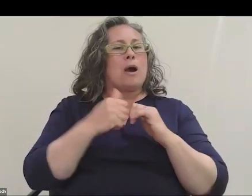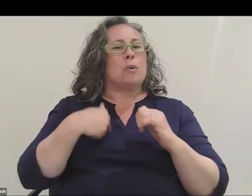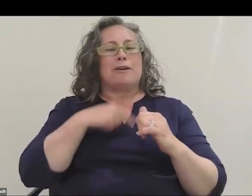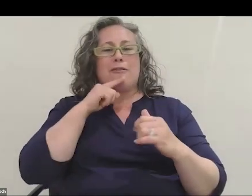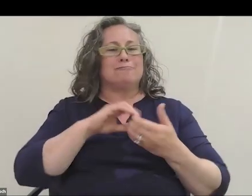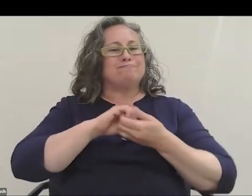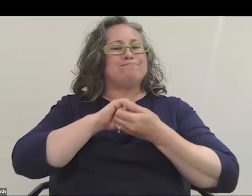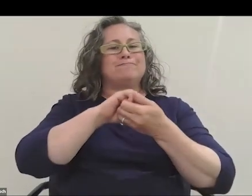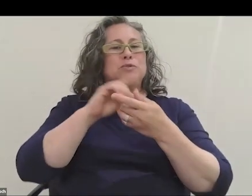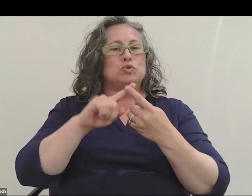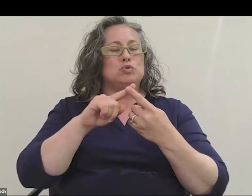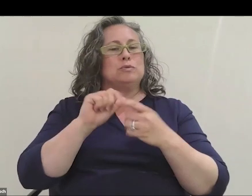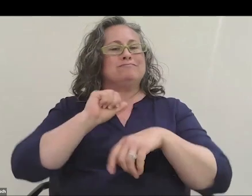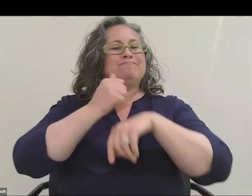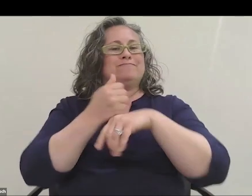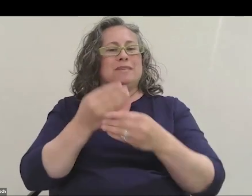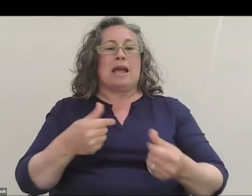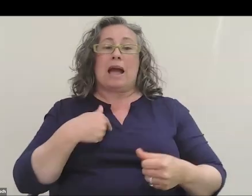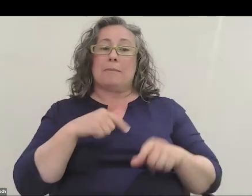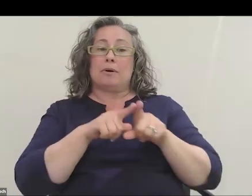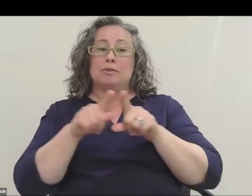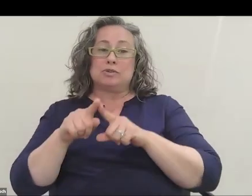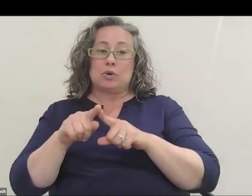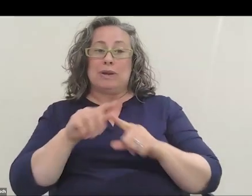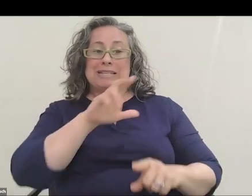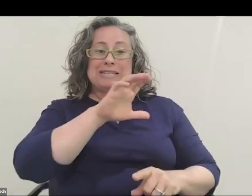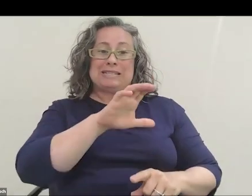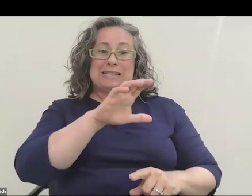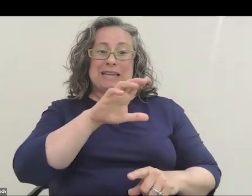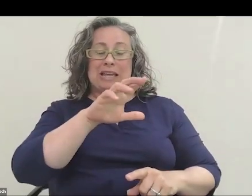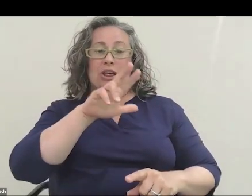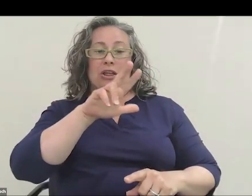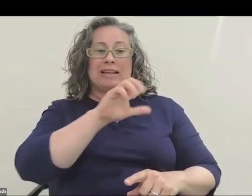I'm the Founder and CEO of See3D, 3D Printing for the Blind.